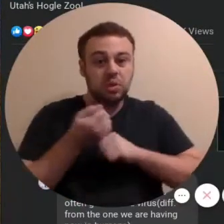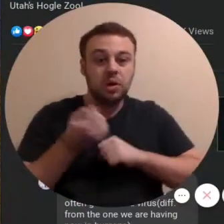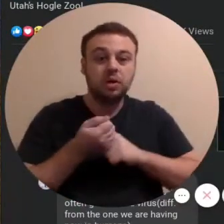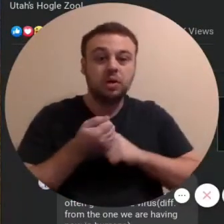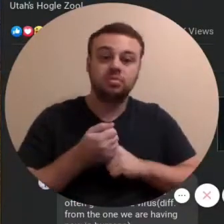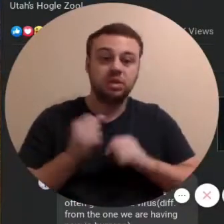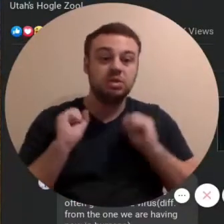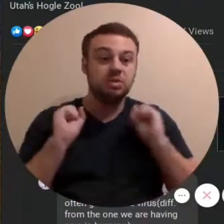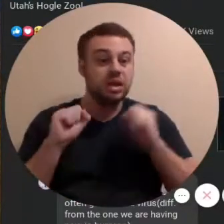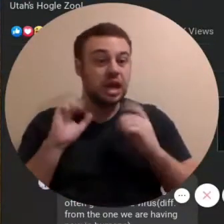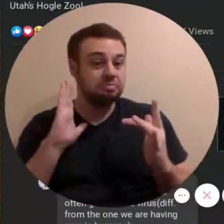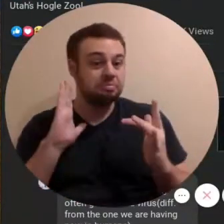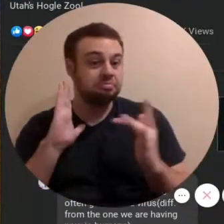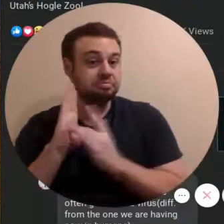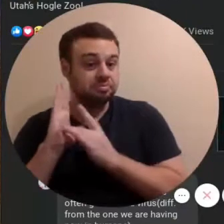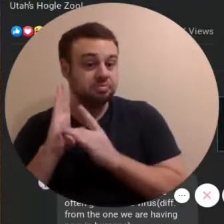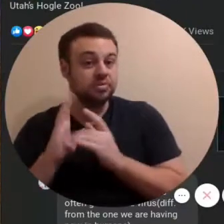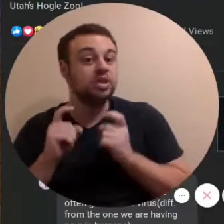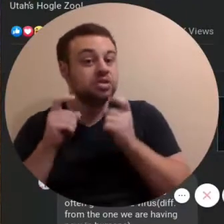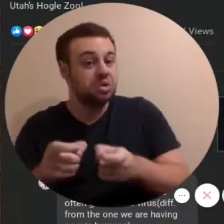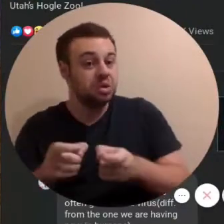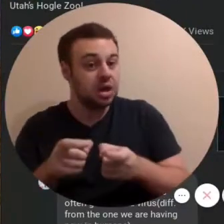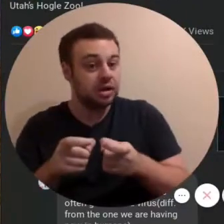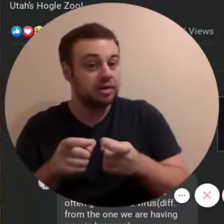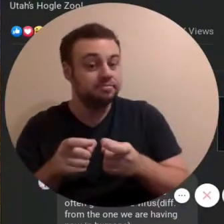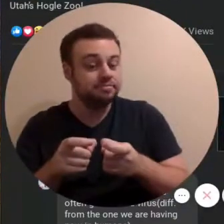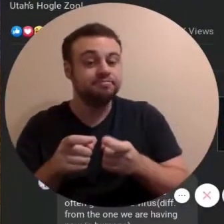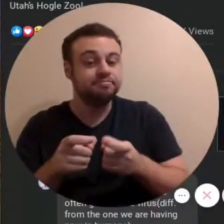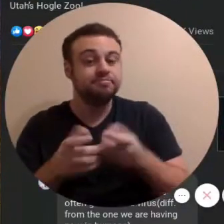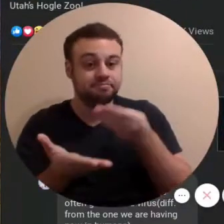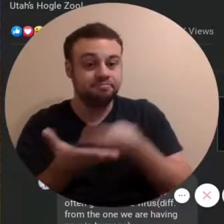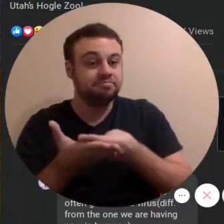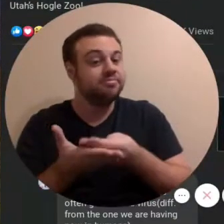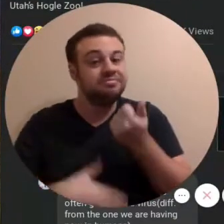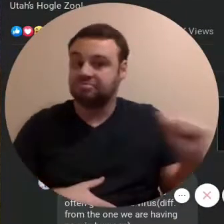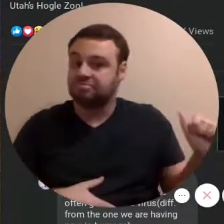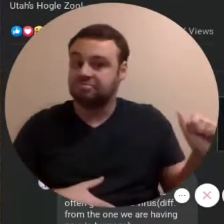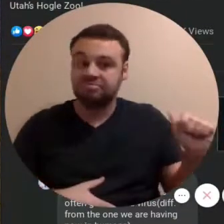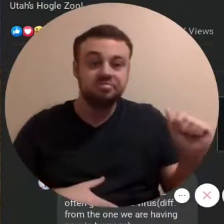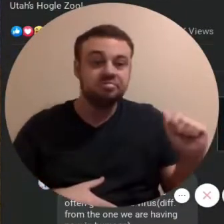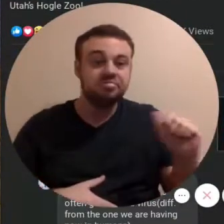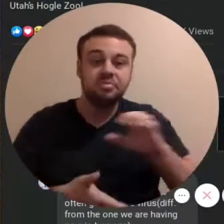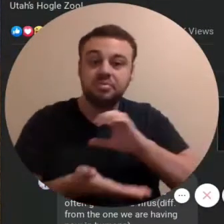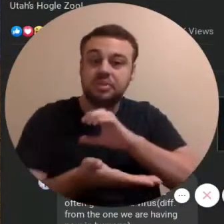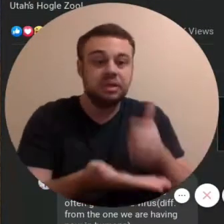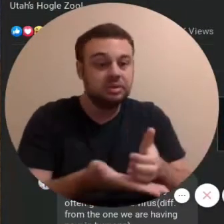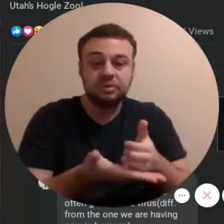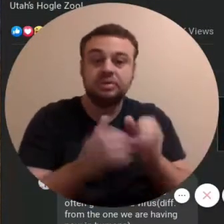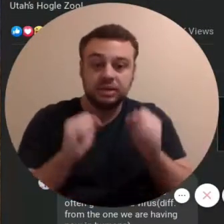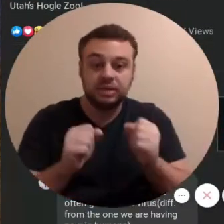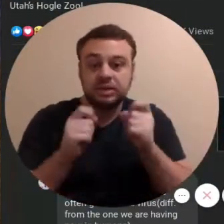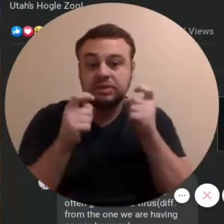Anything you can donate in any amount, folks, would be so appreciated- and